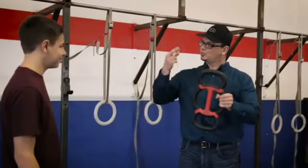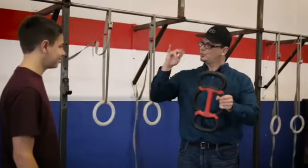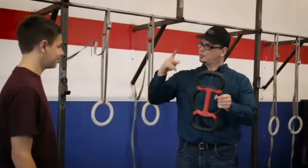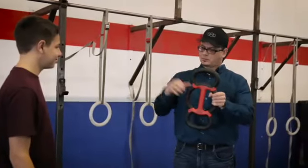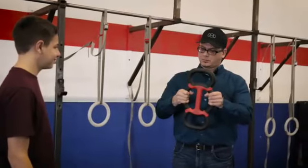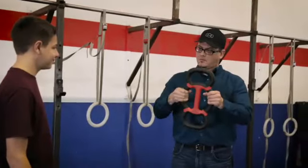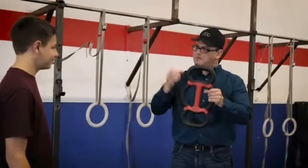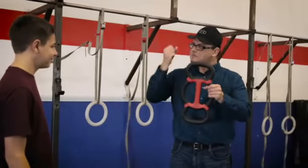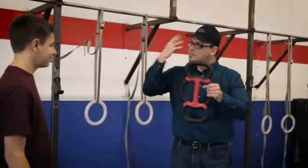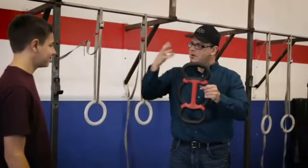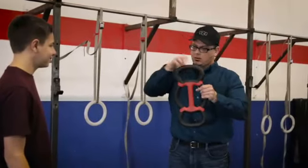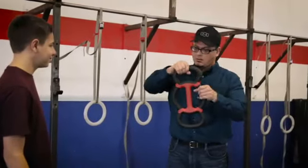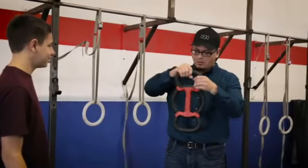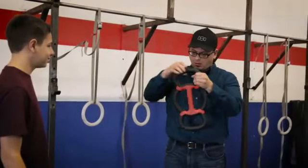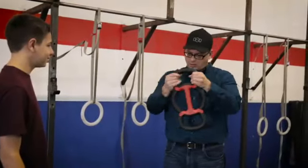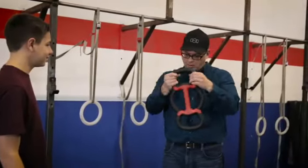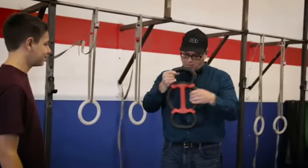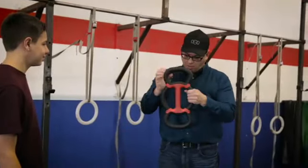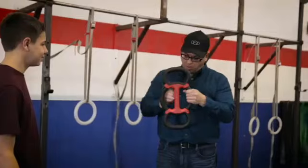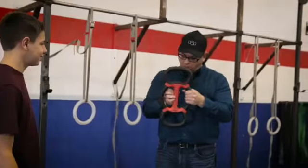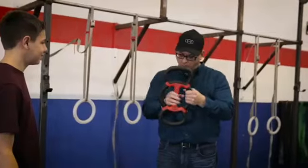You see here how many possible grip configurations there are on this object.